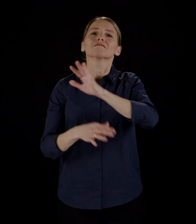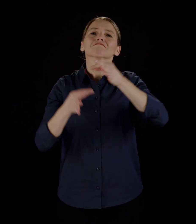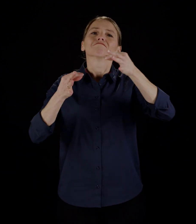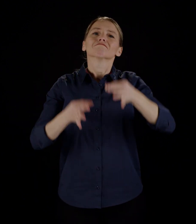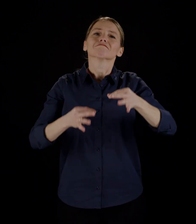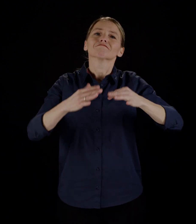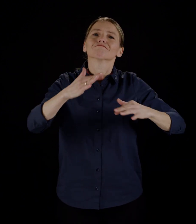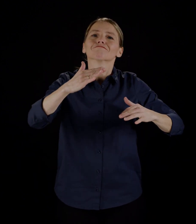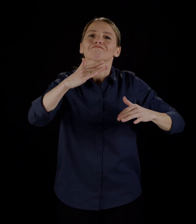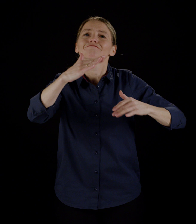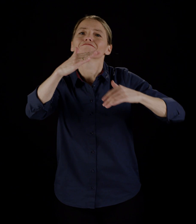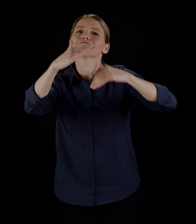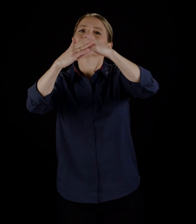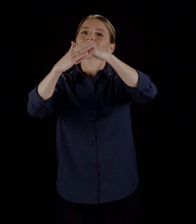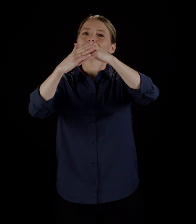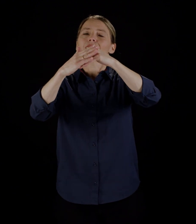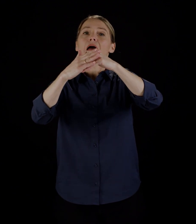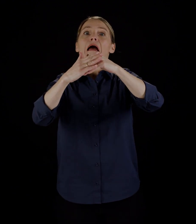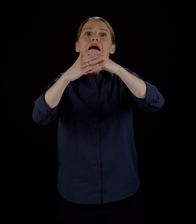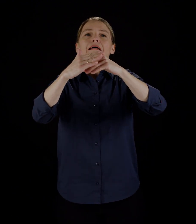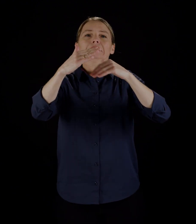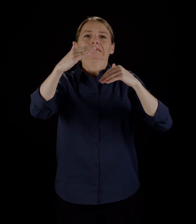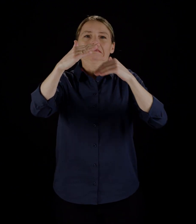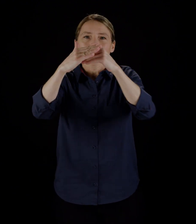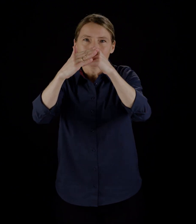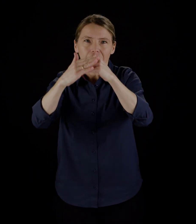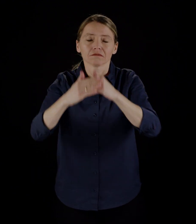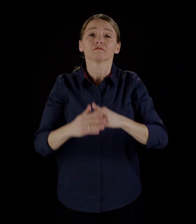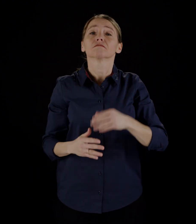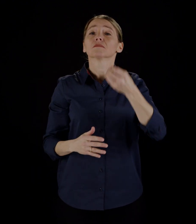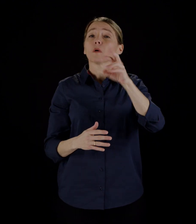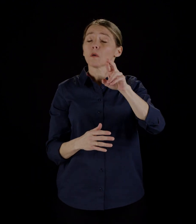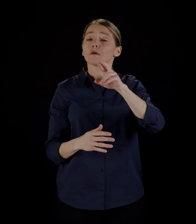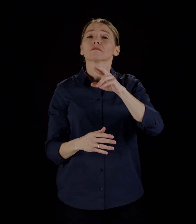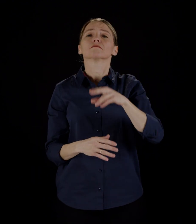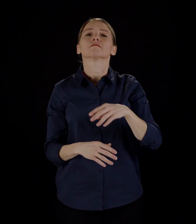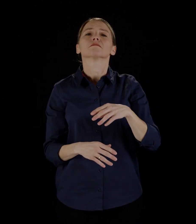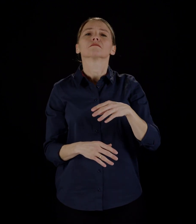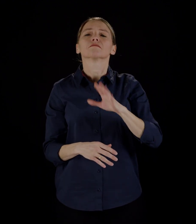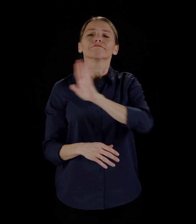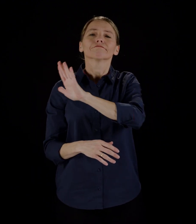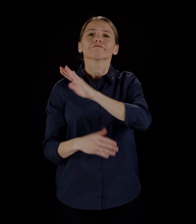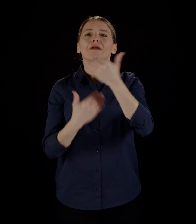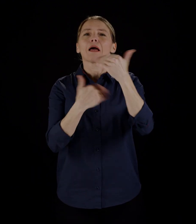The customer’s account and contract remain in force during service suspension, and regular